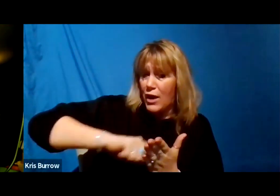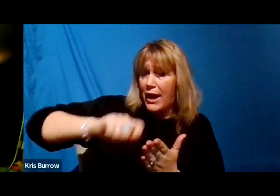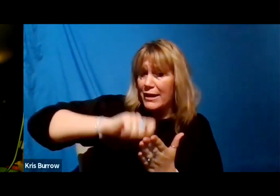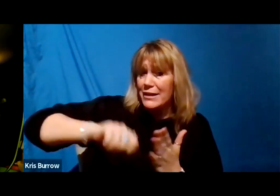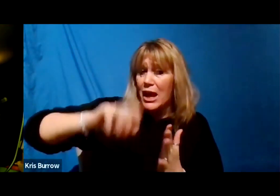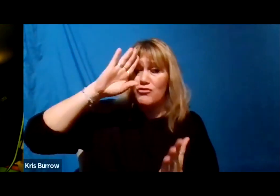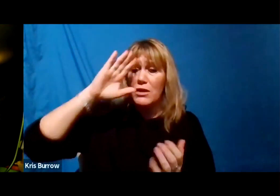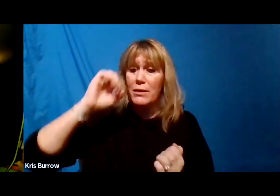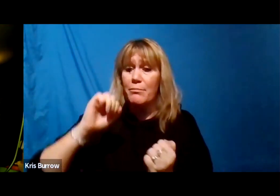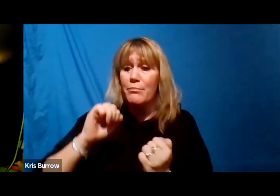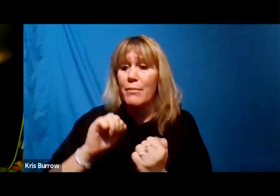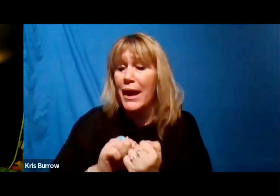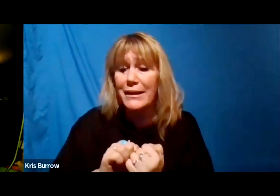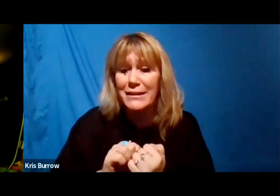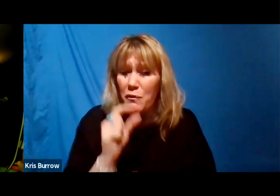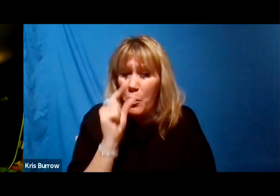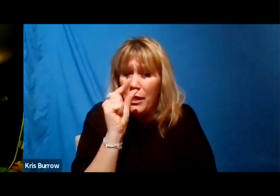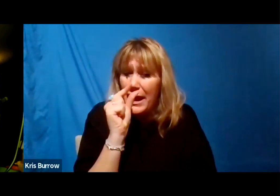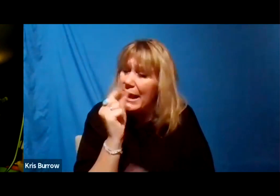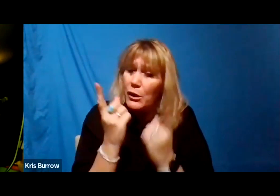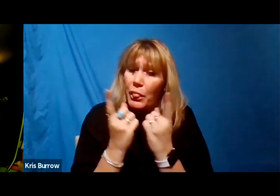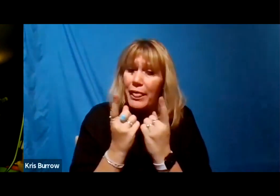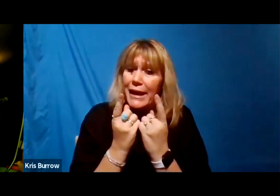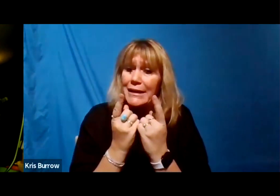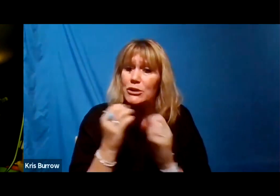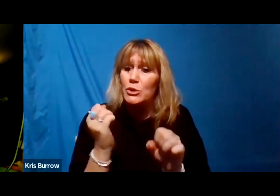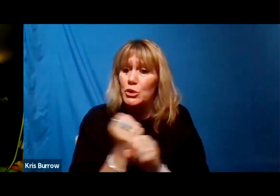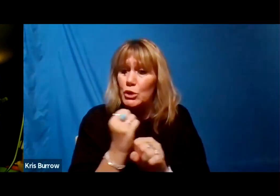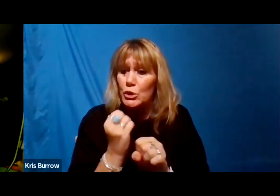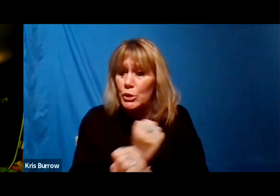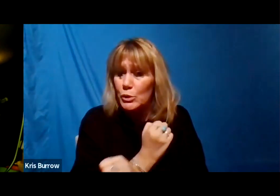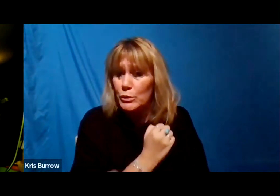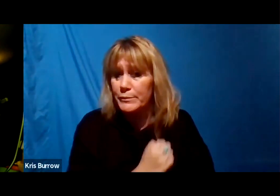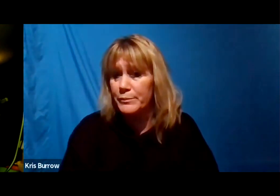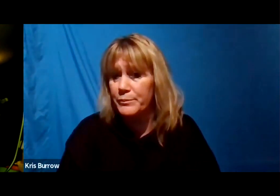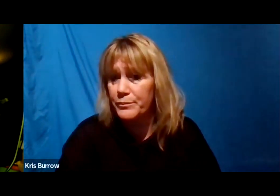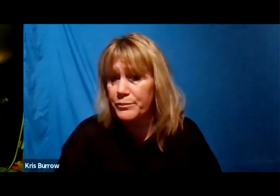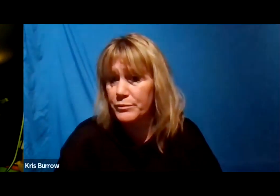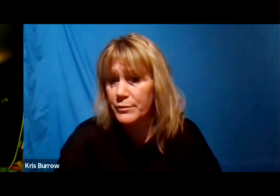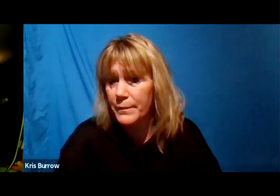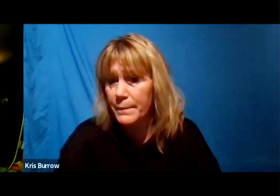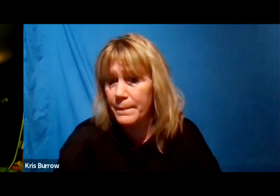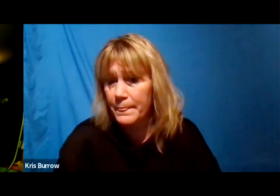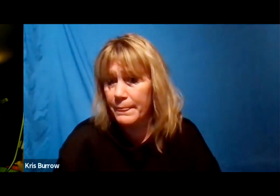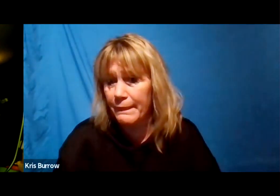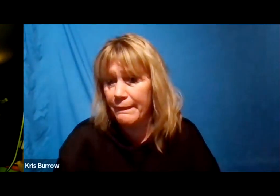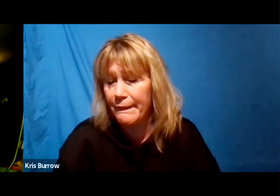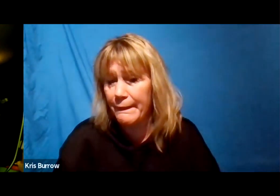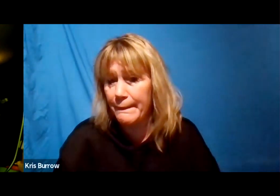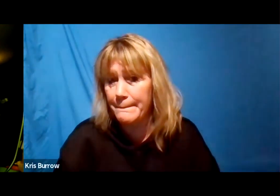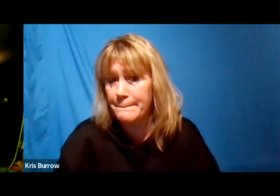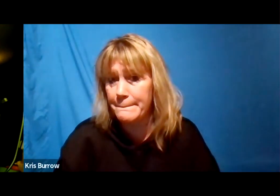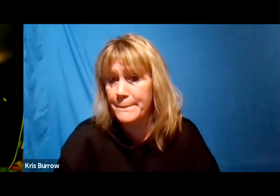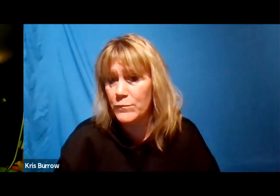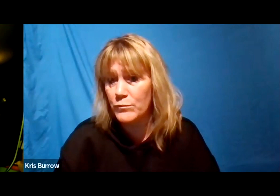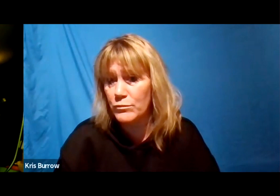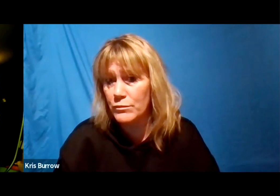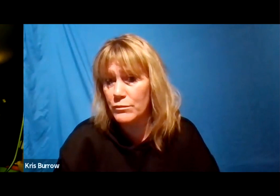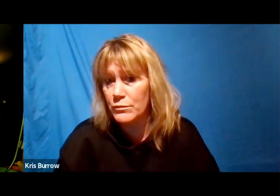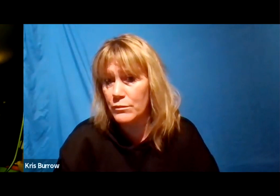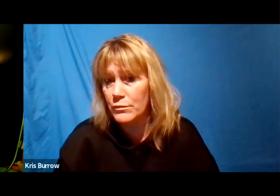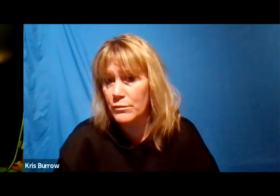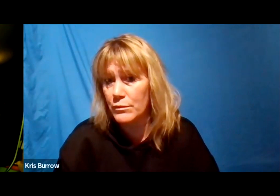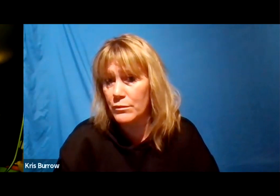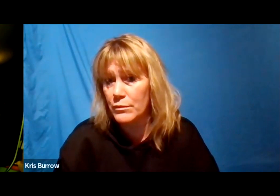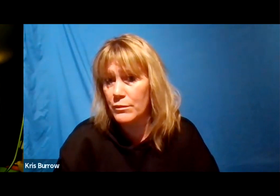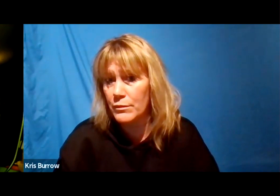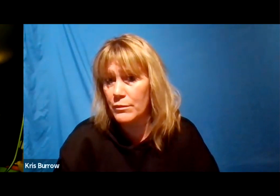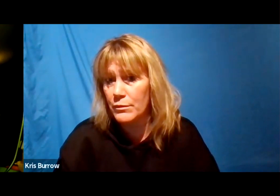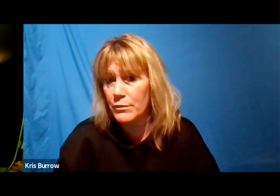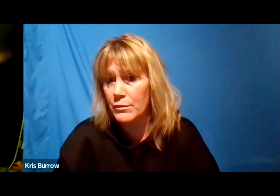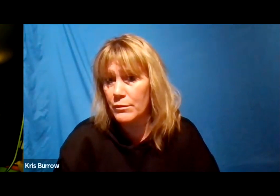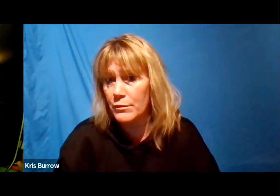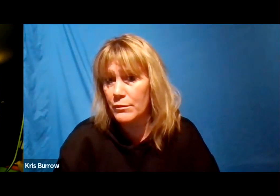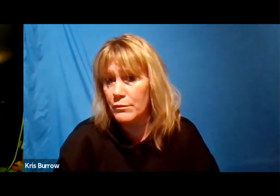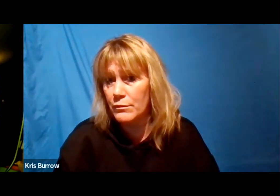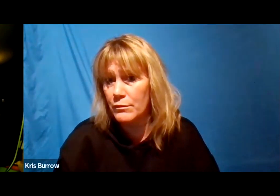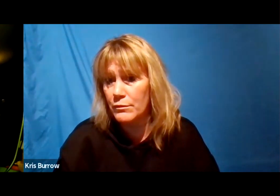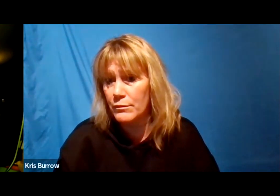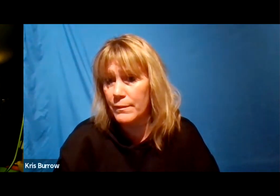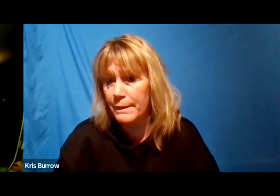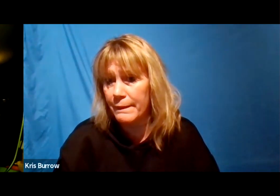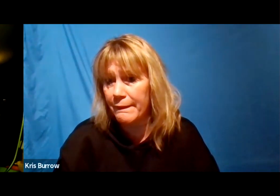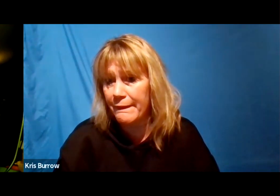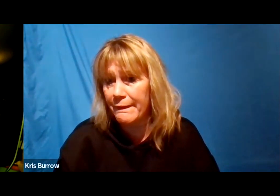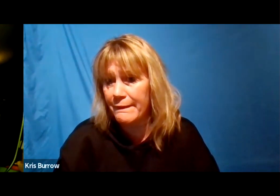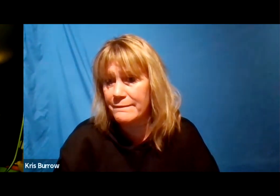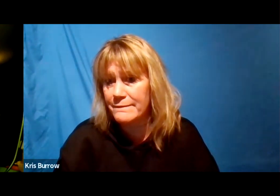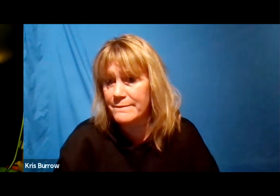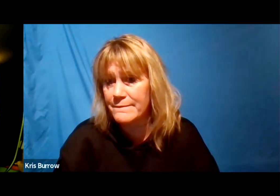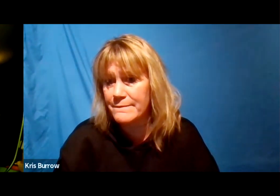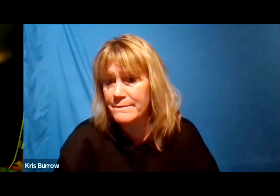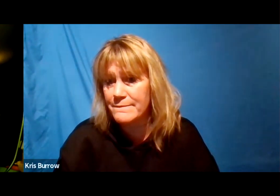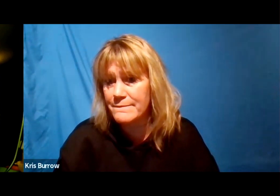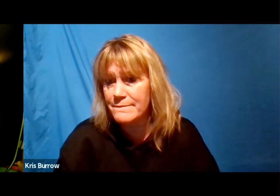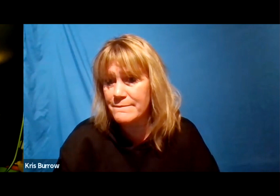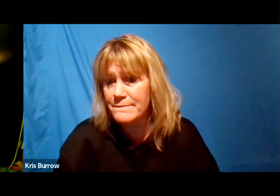guitar and I have a T-shirt on of a band